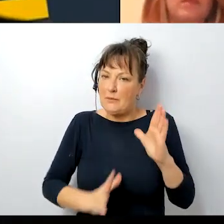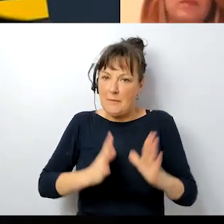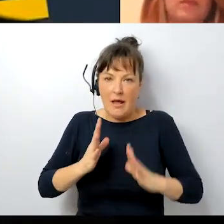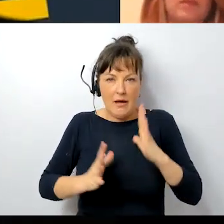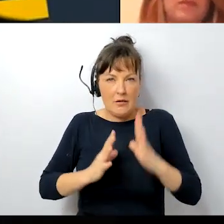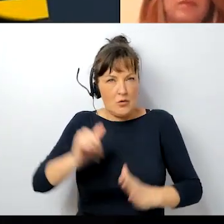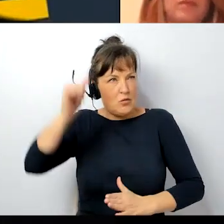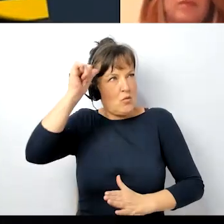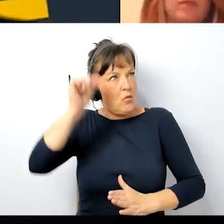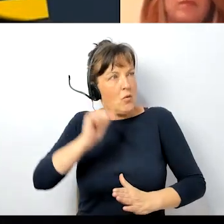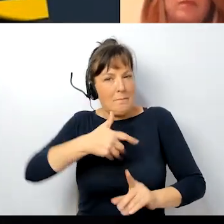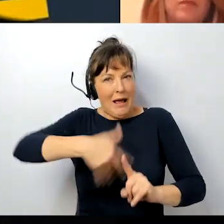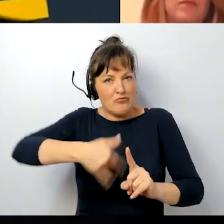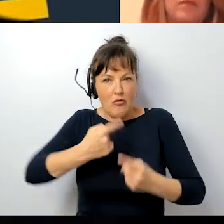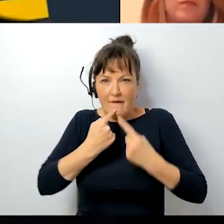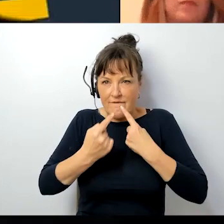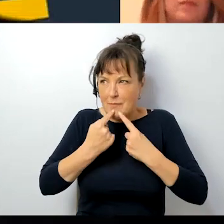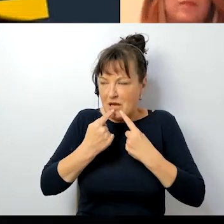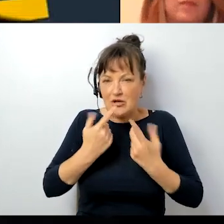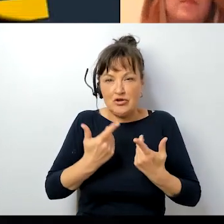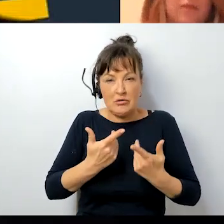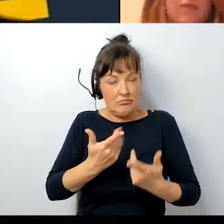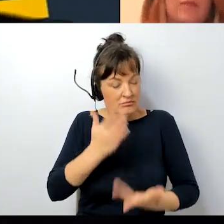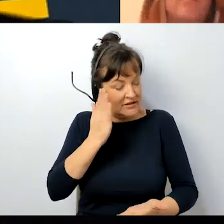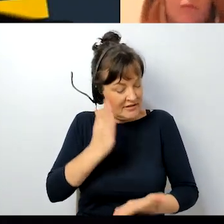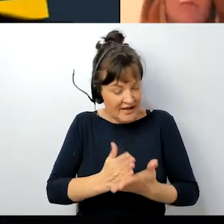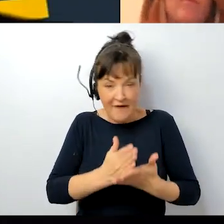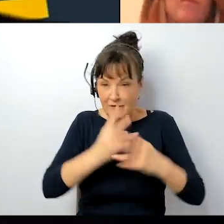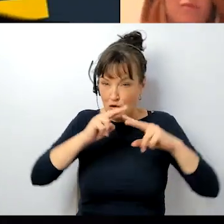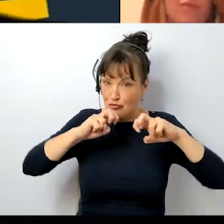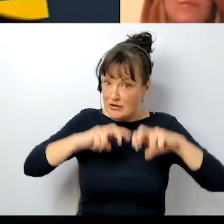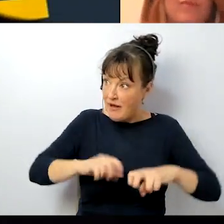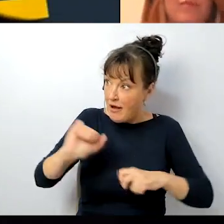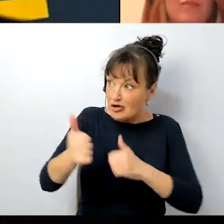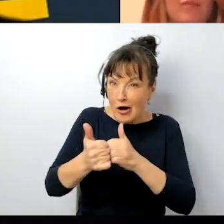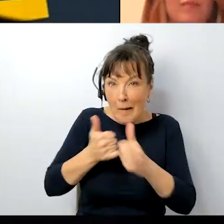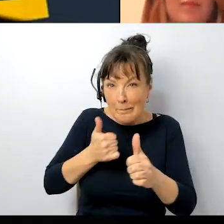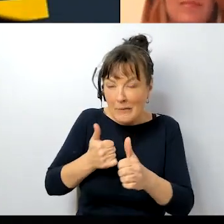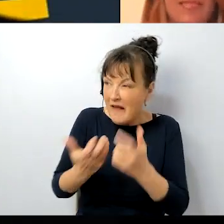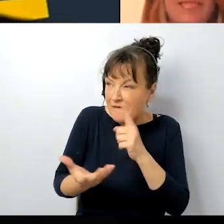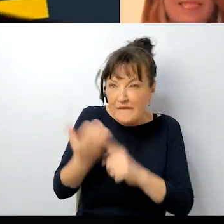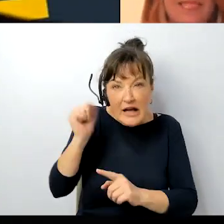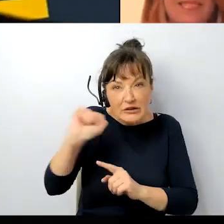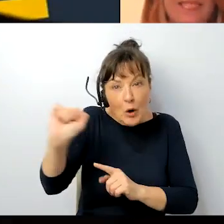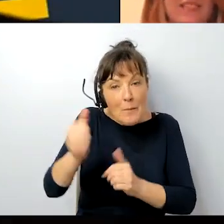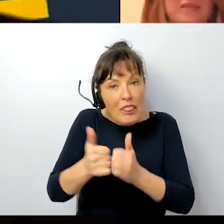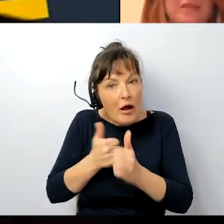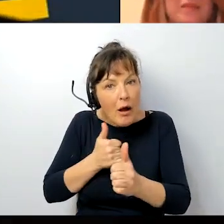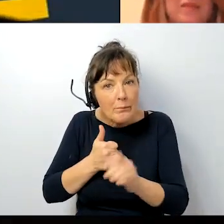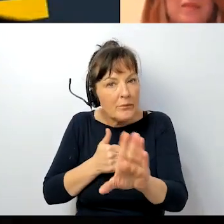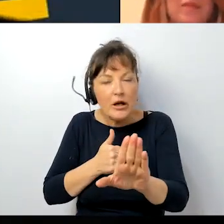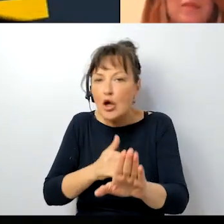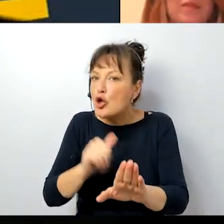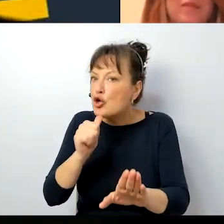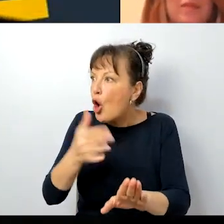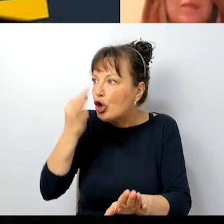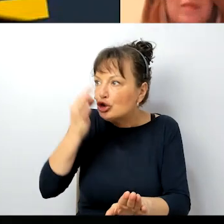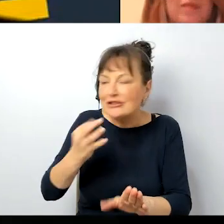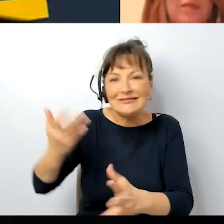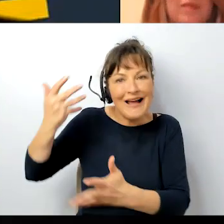Yes, I think be prepared is one of the most important things and I think we've touched on some of these things already. So do your research on the company